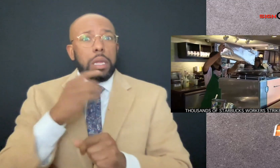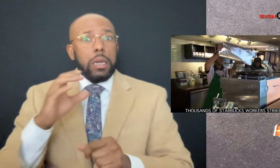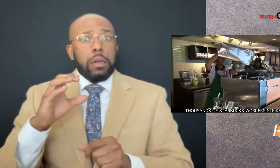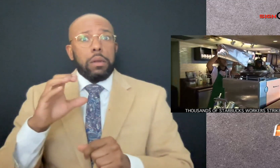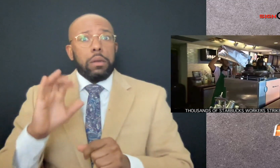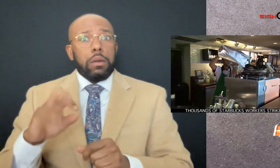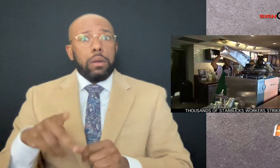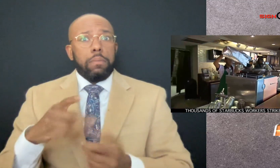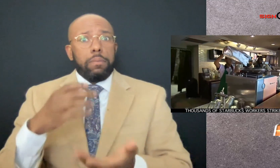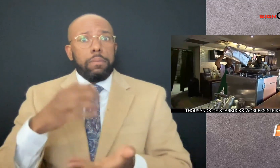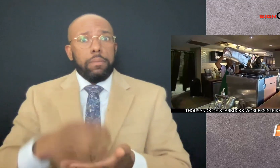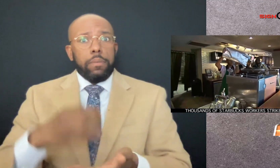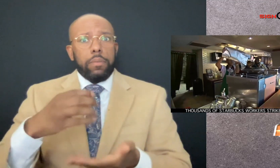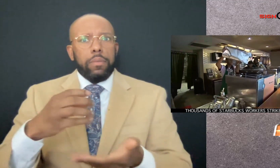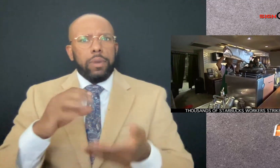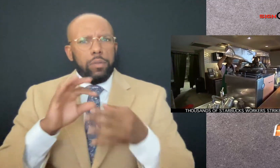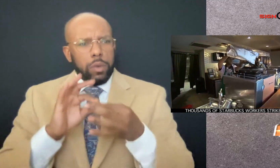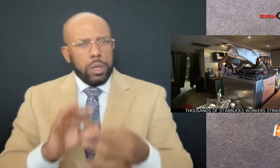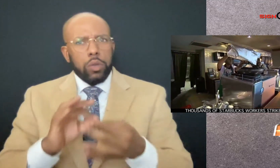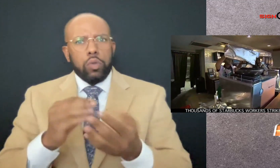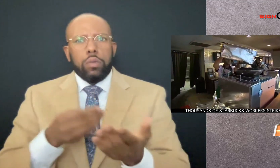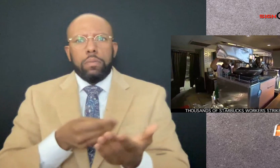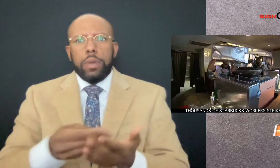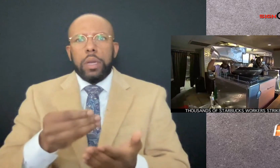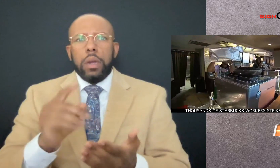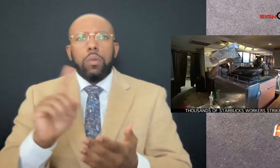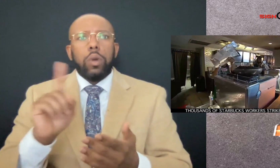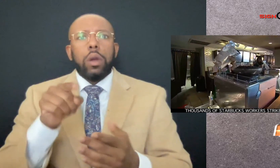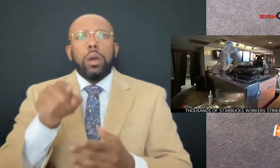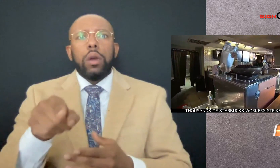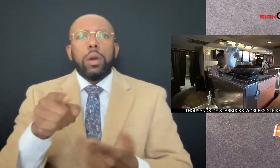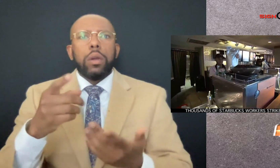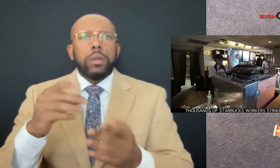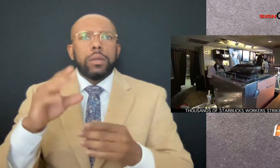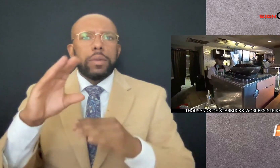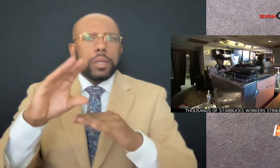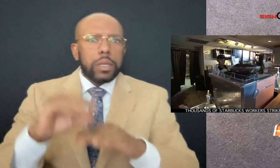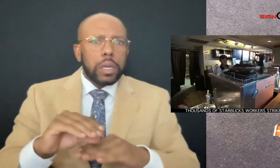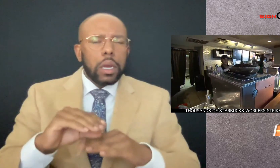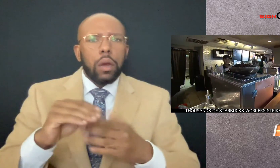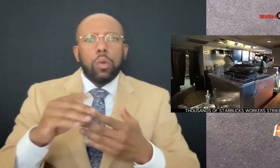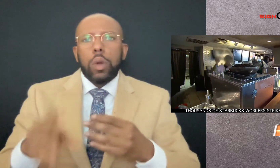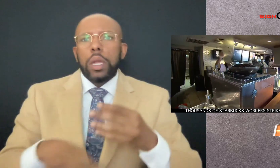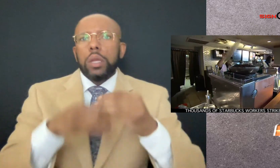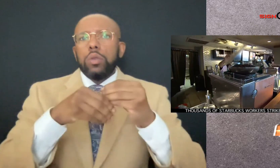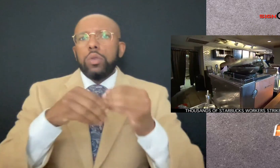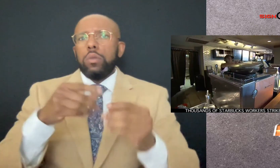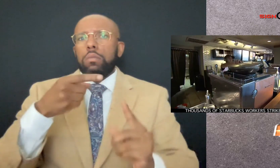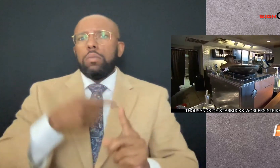That's when customers get red cups with certain purchases that entitle them to discounts and